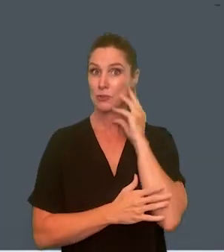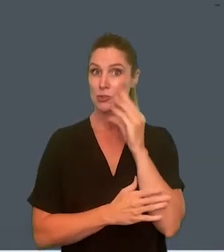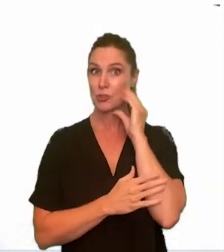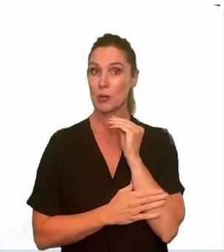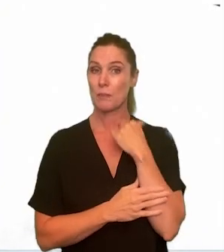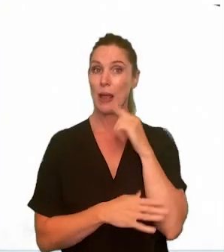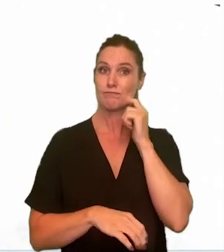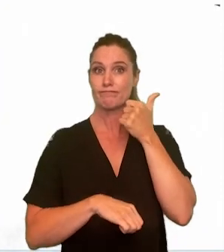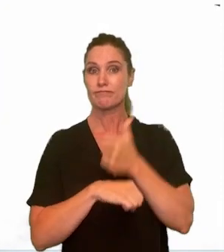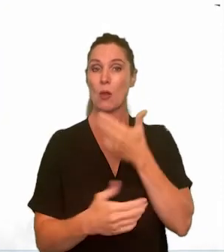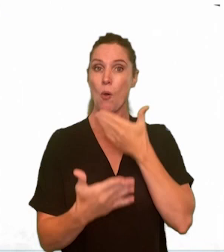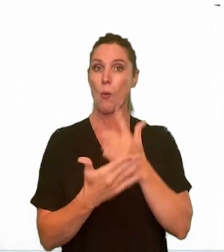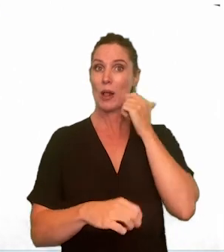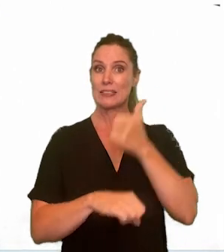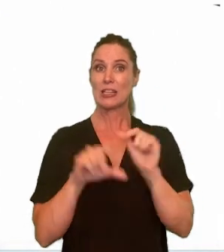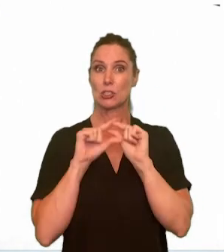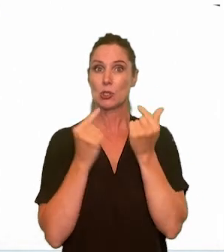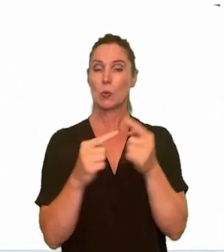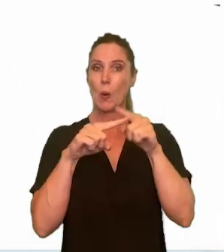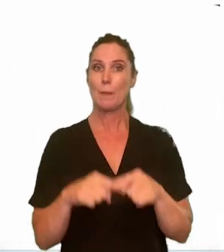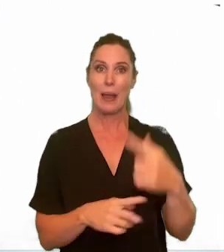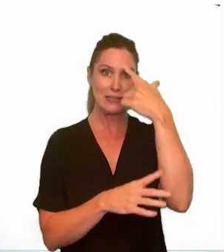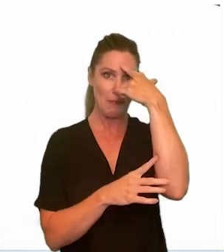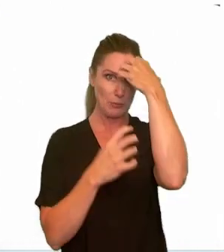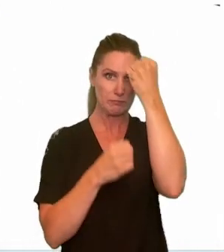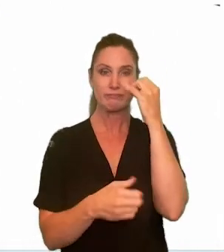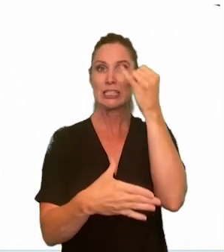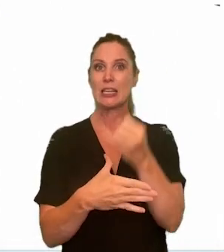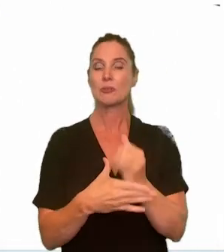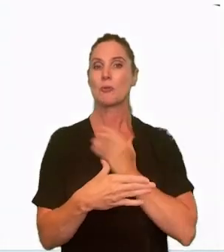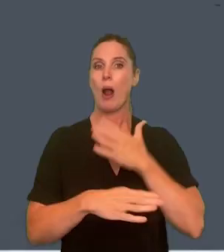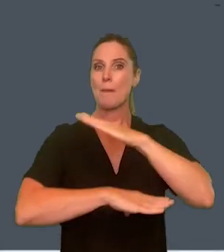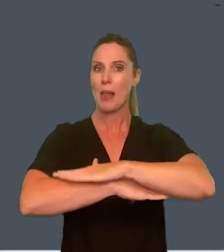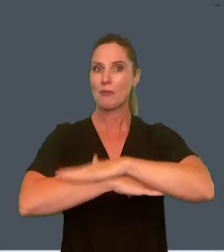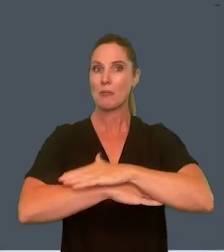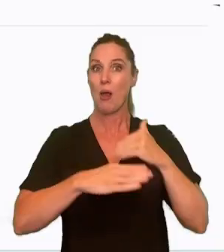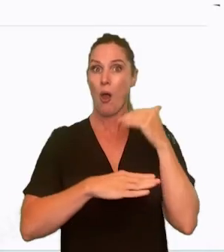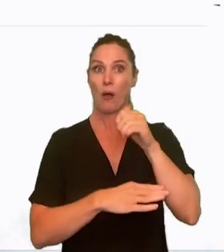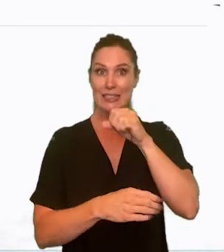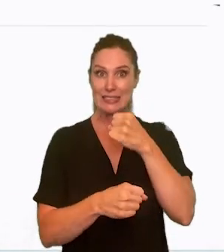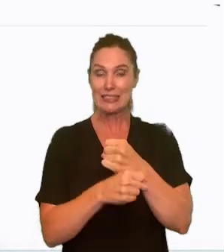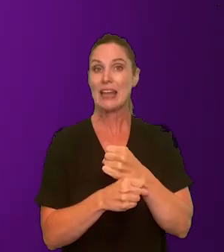a well-established, group-based memory intervention to our platform with over ten years of clinical research backing its efficacy.